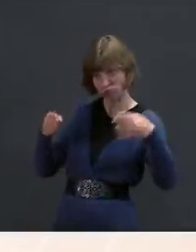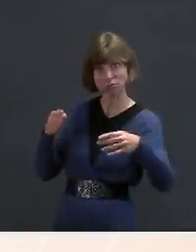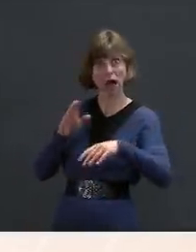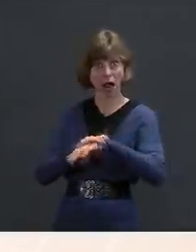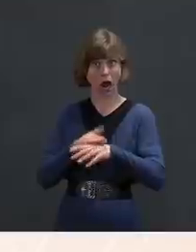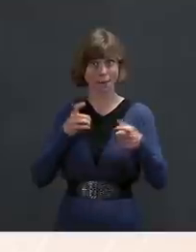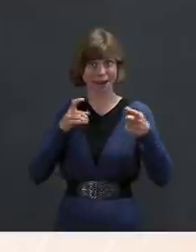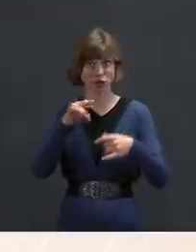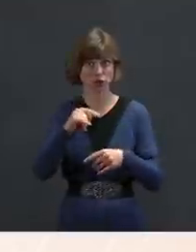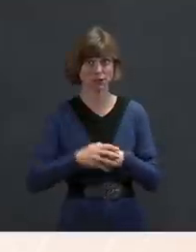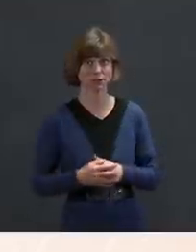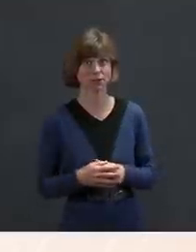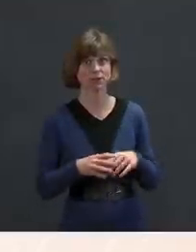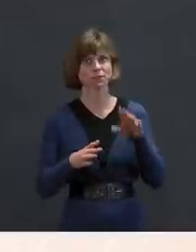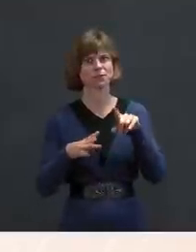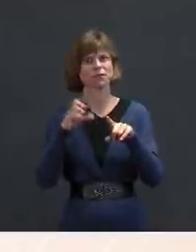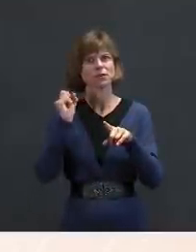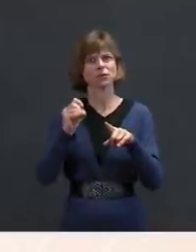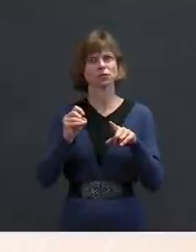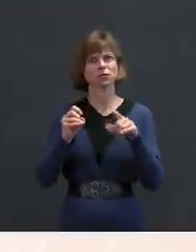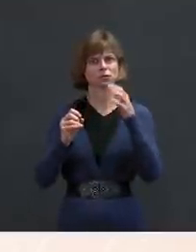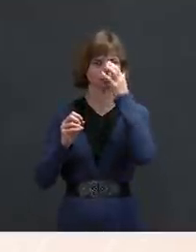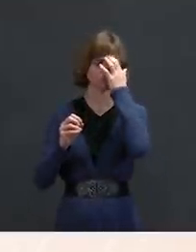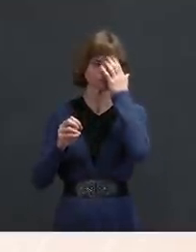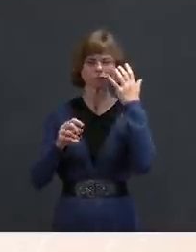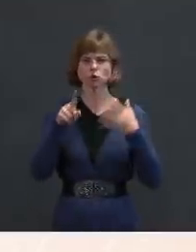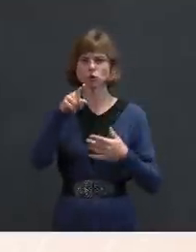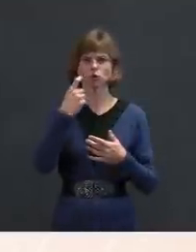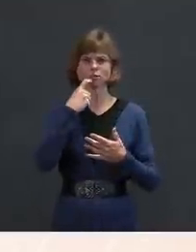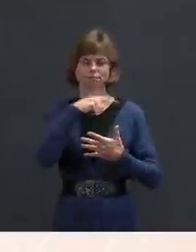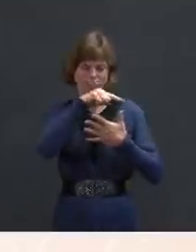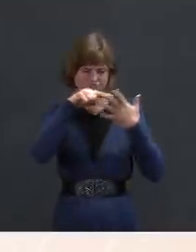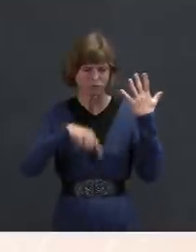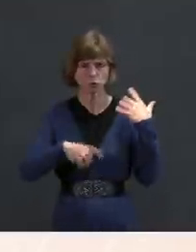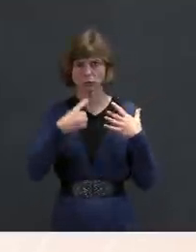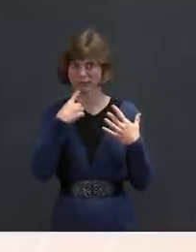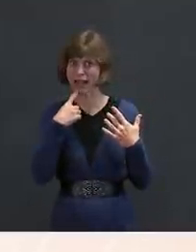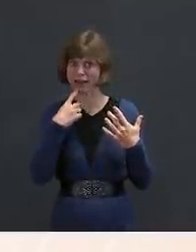The Press: And so a lot of the things that you are talking about you admit take some time to implement.